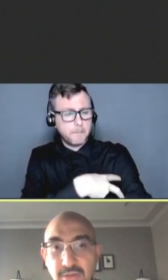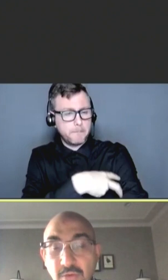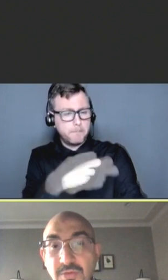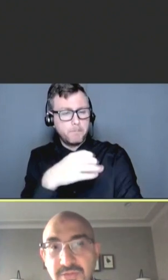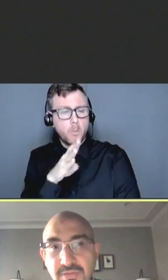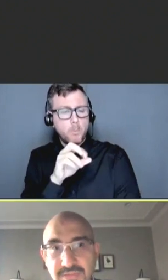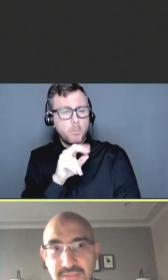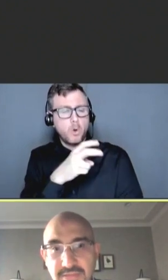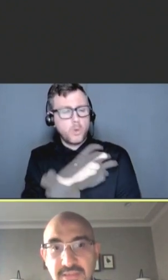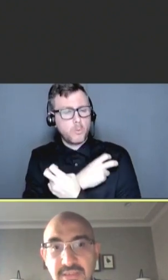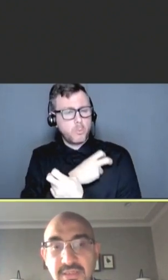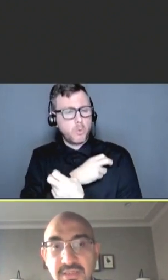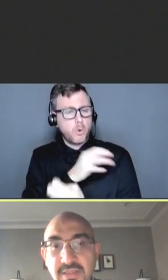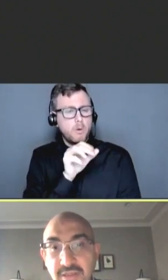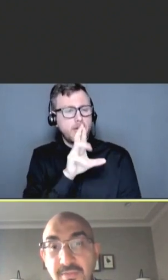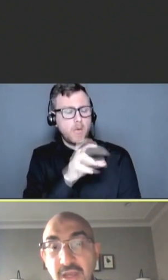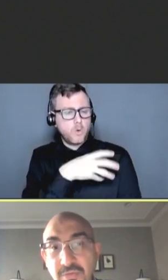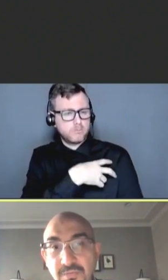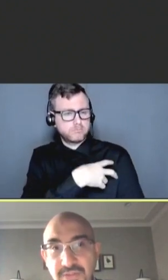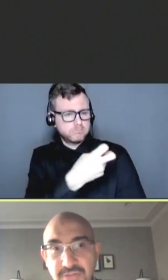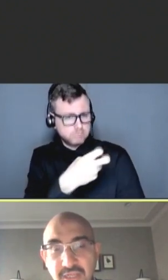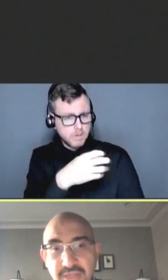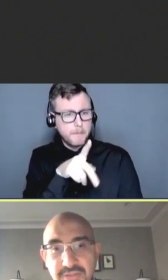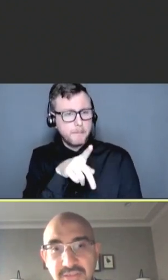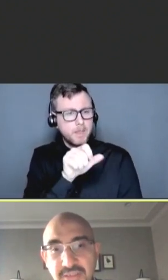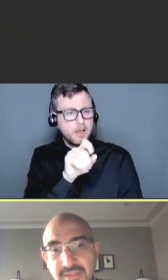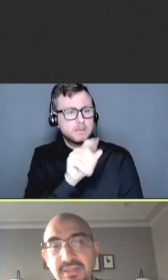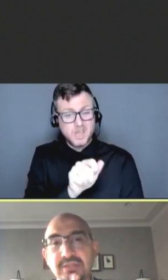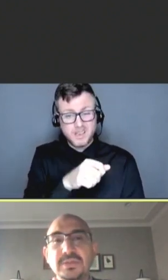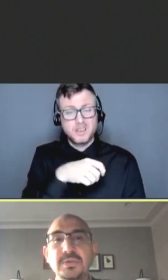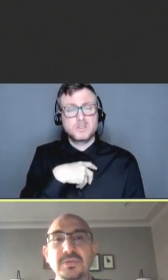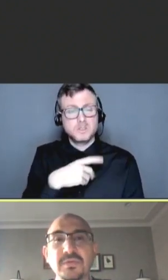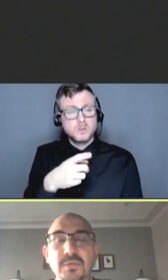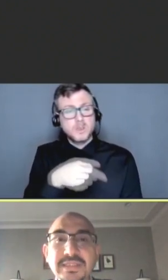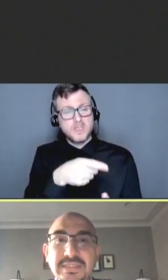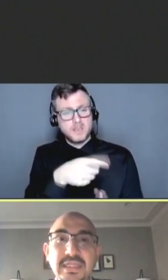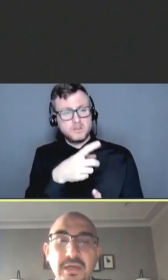are the long-term cells that have come out of this reaction, that's responsible for maintaining